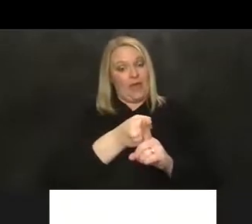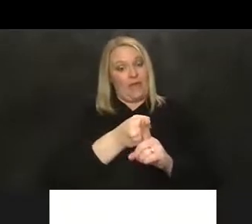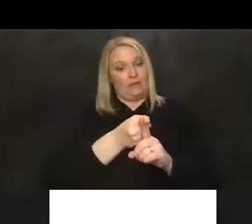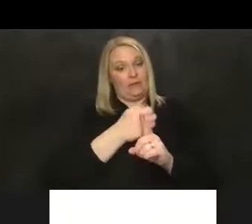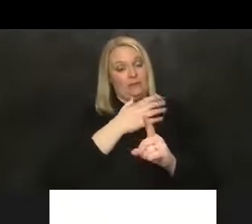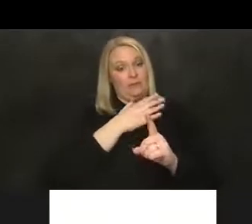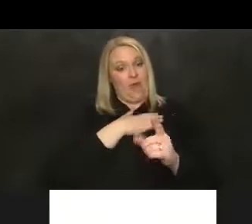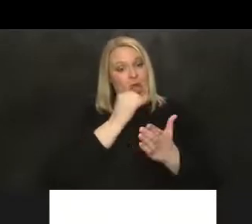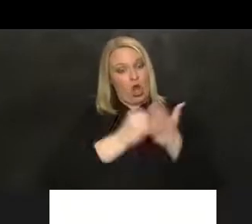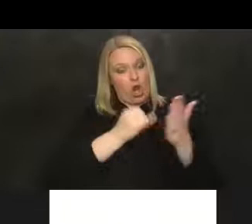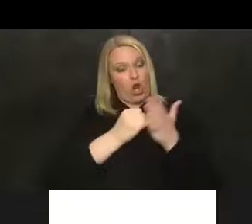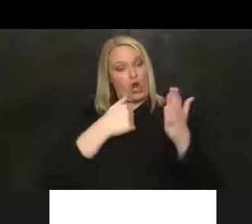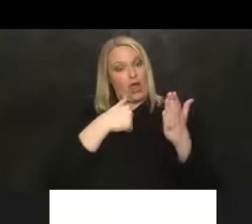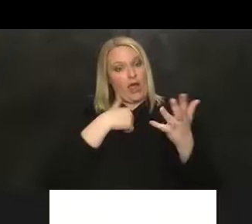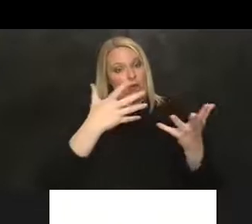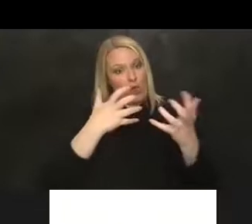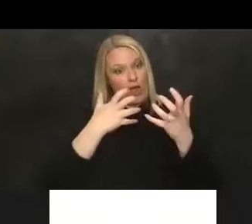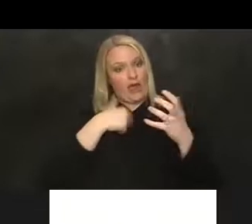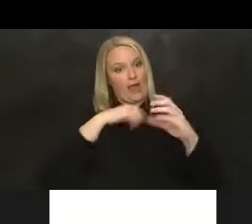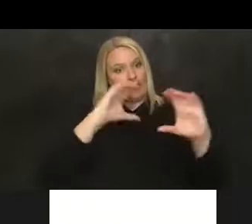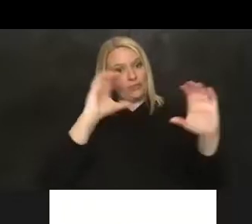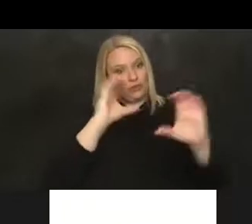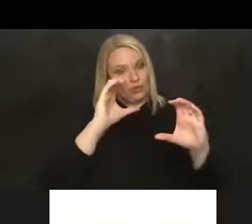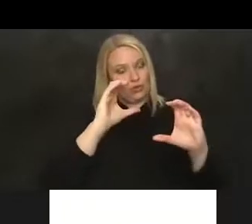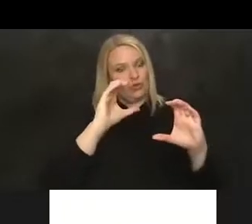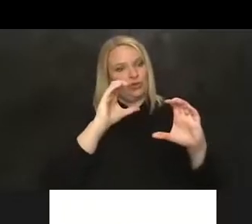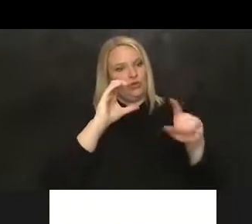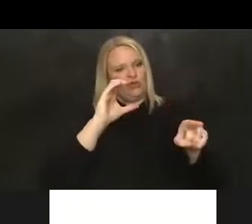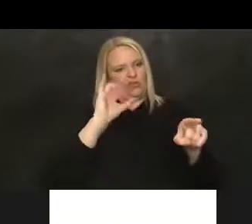the kind of art that I like to create, the kind of stories that I gravitate to, all those themes-